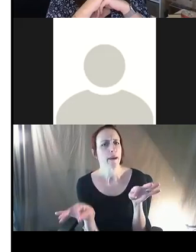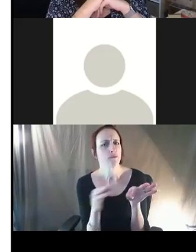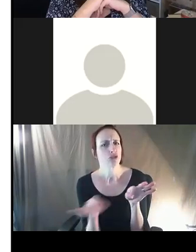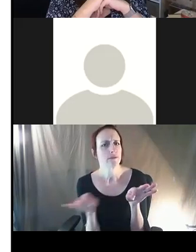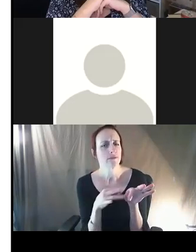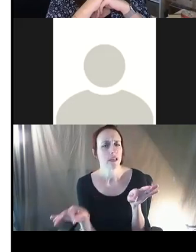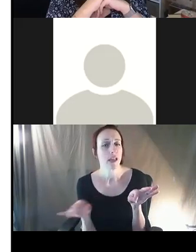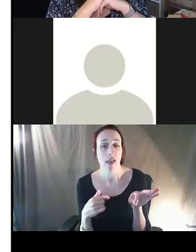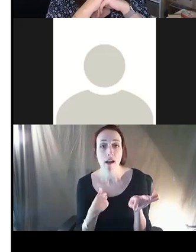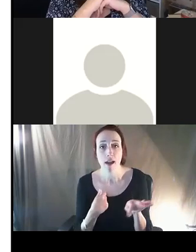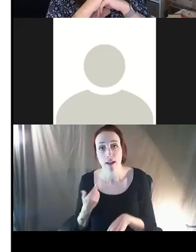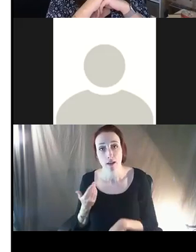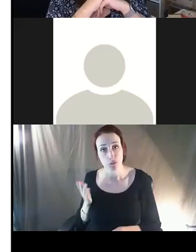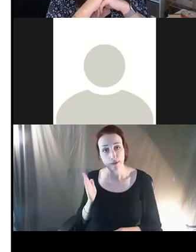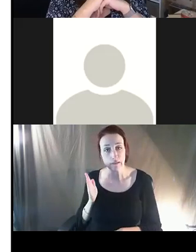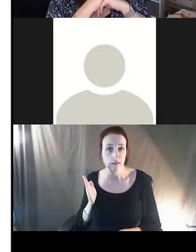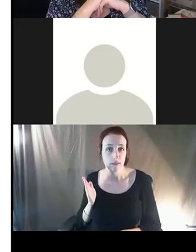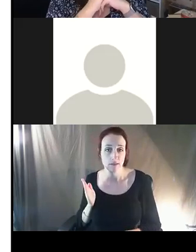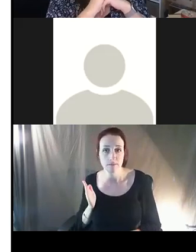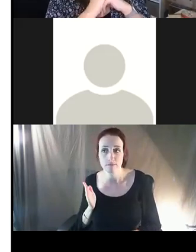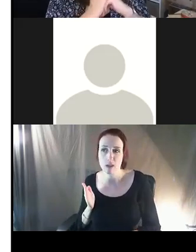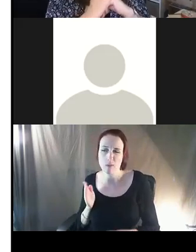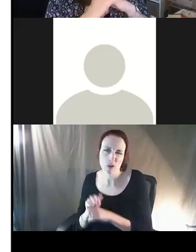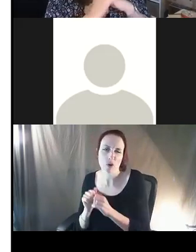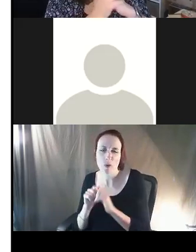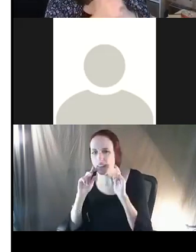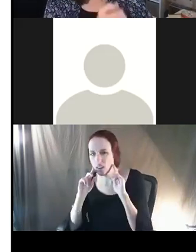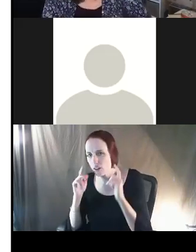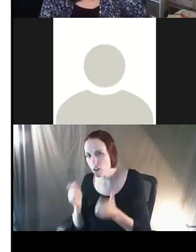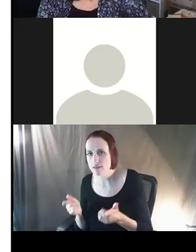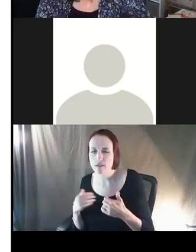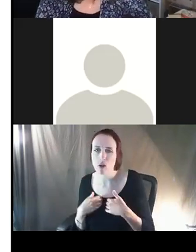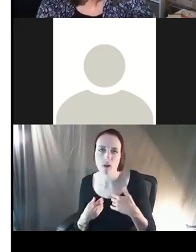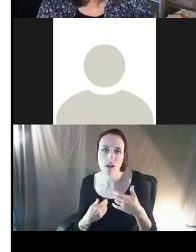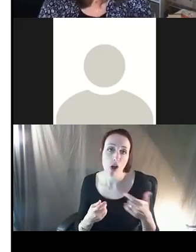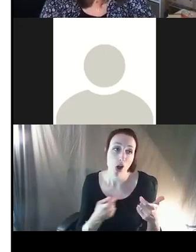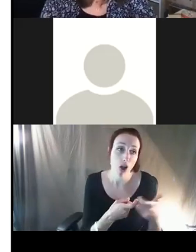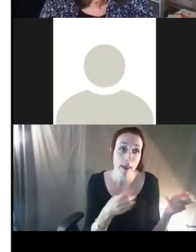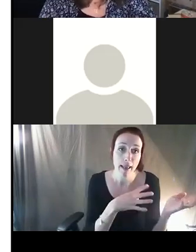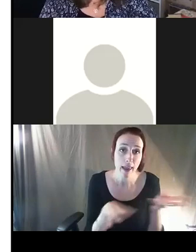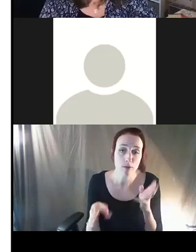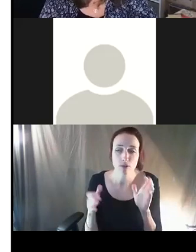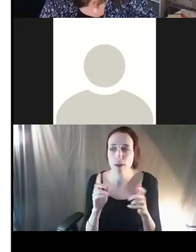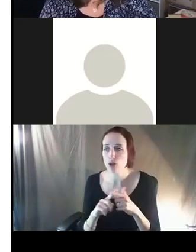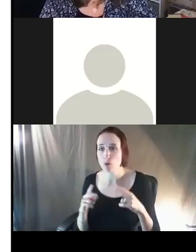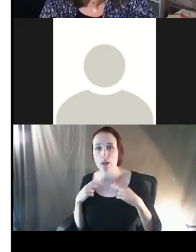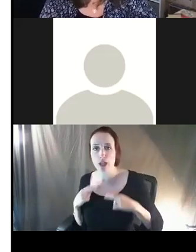because I work with hearing loss between automated and human power and all of the ins and